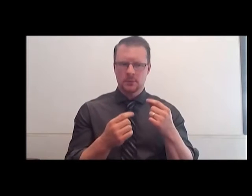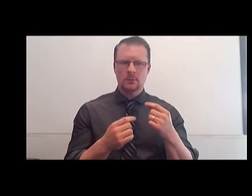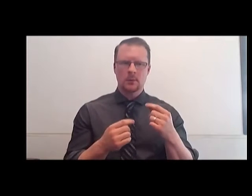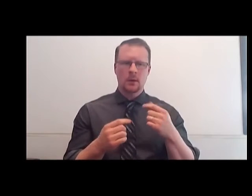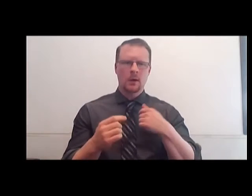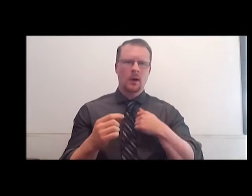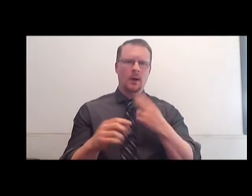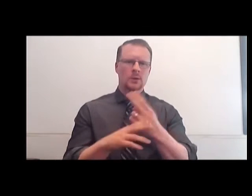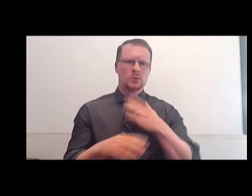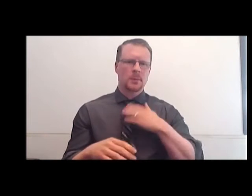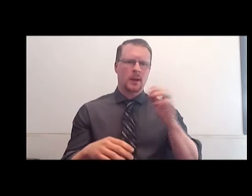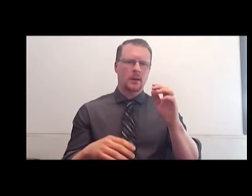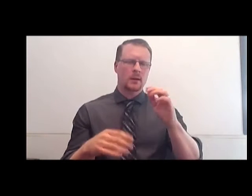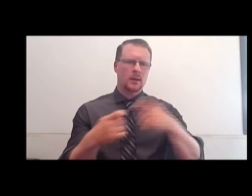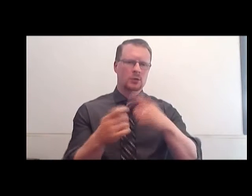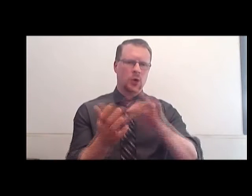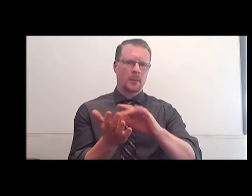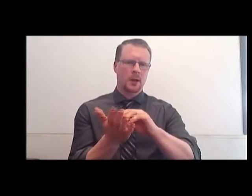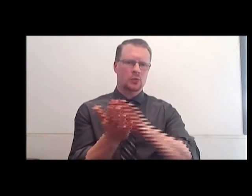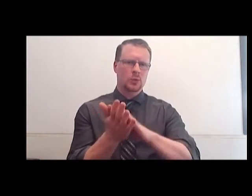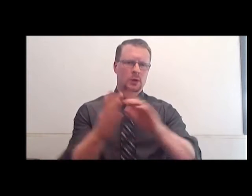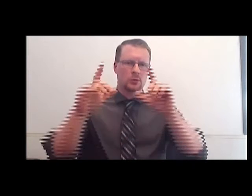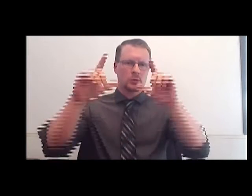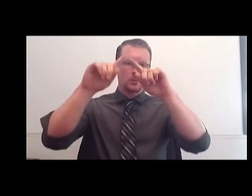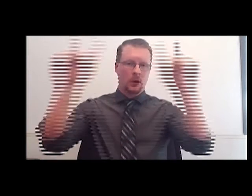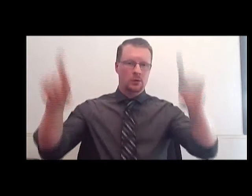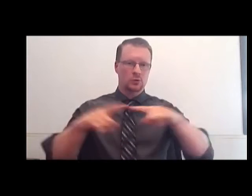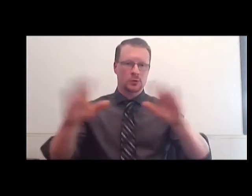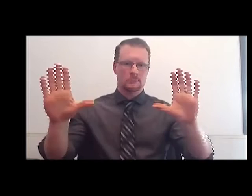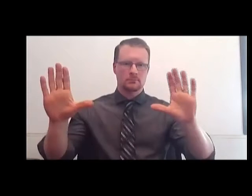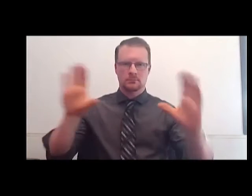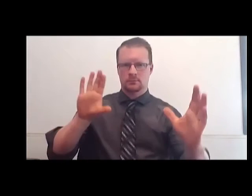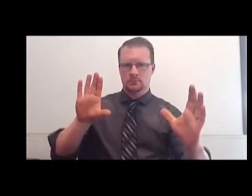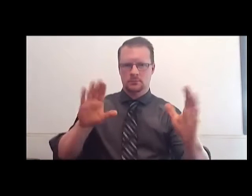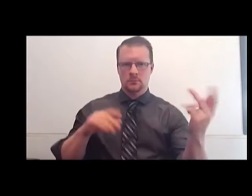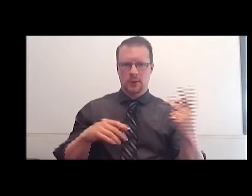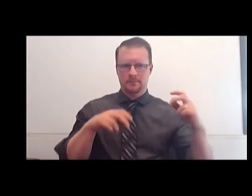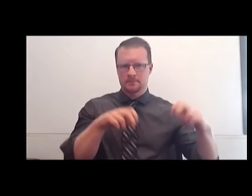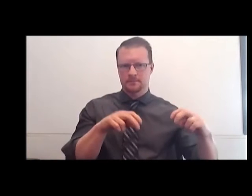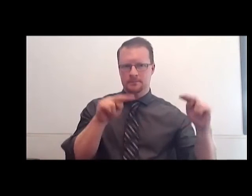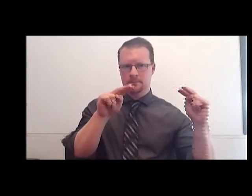So in discussion with her, we decided that we would use the electronic medical record,